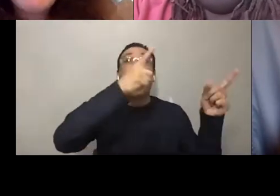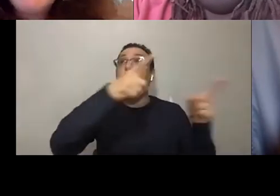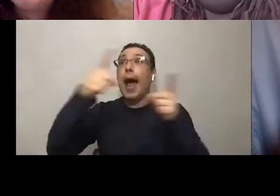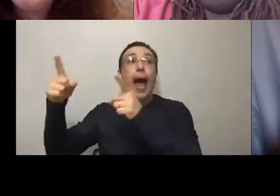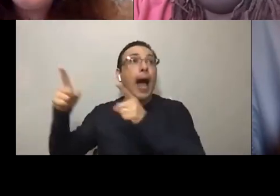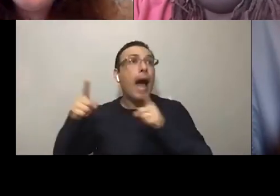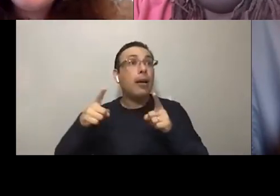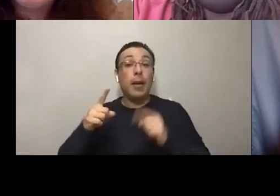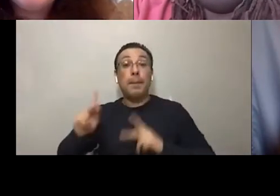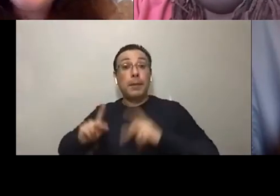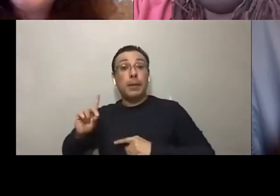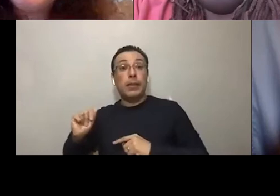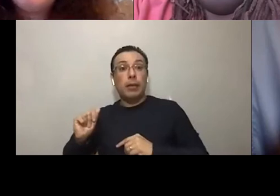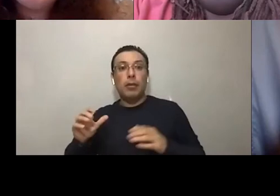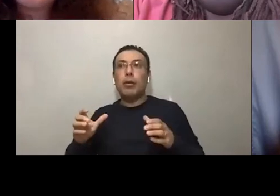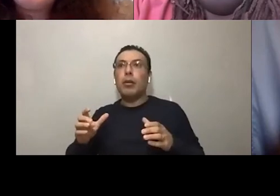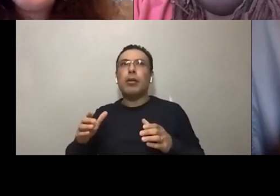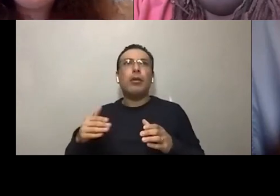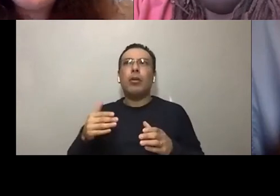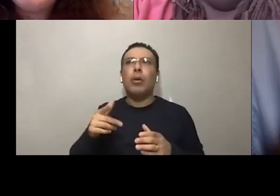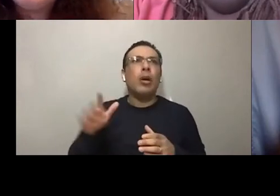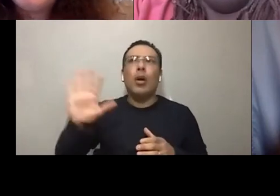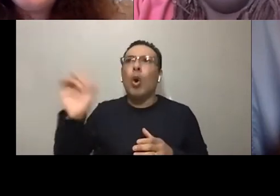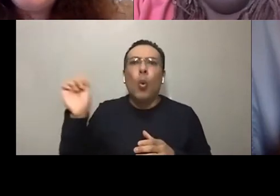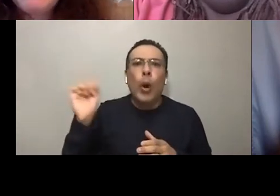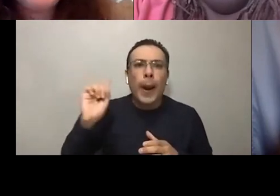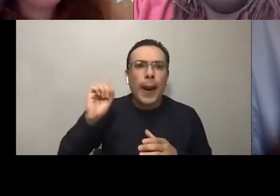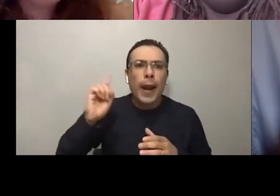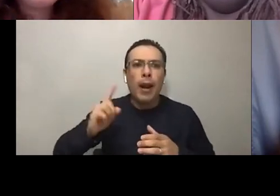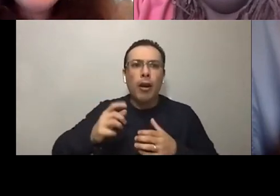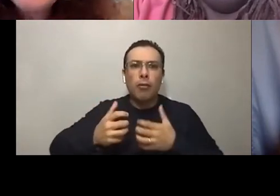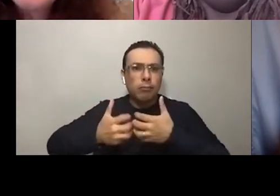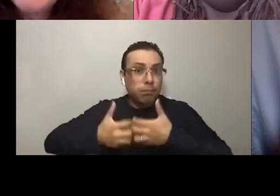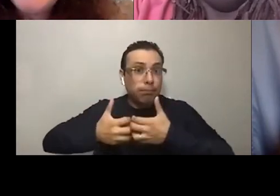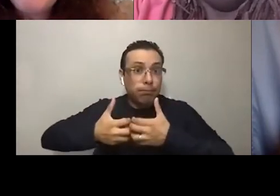“Who has a generator?” You know, “Where are the generators in our communities?” “Who has the N95 masks?”